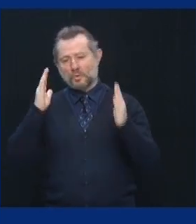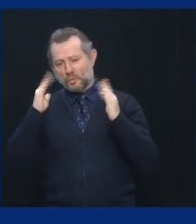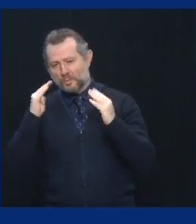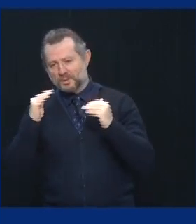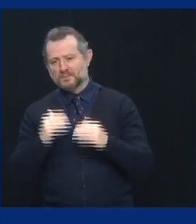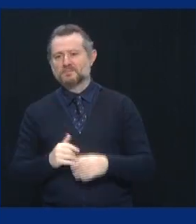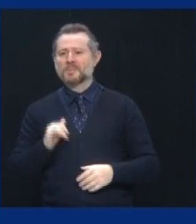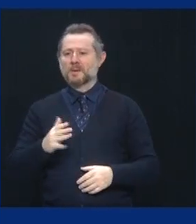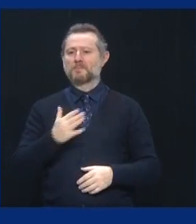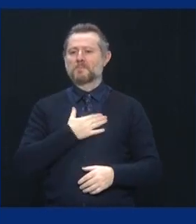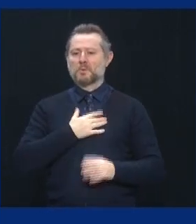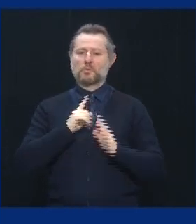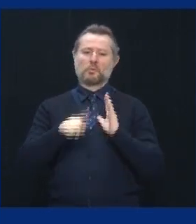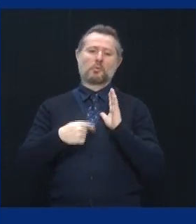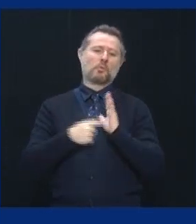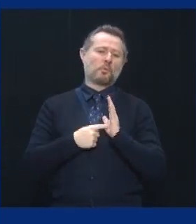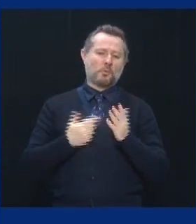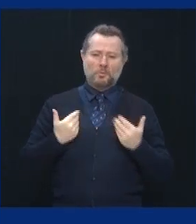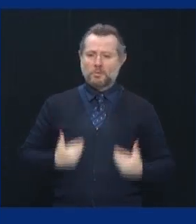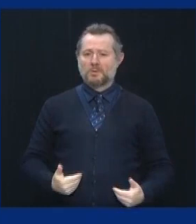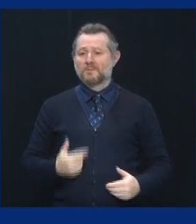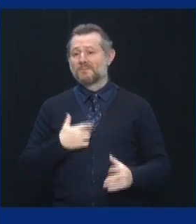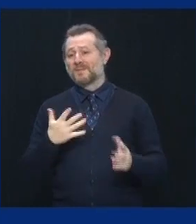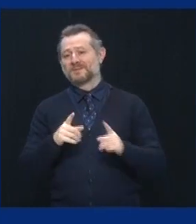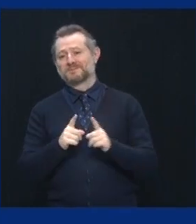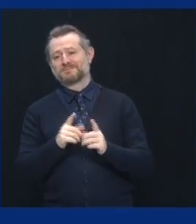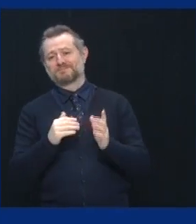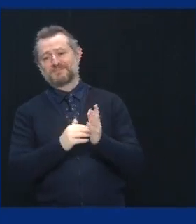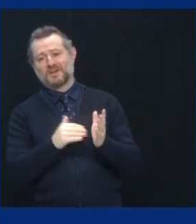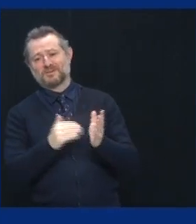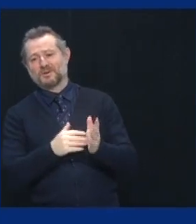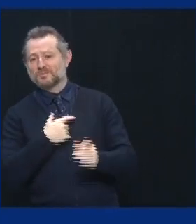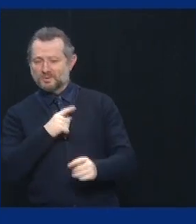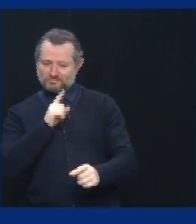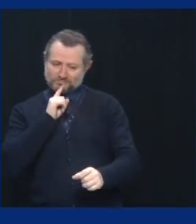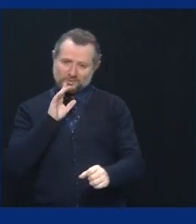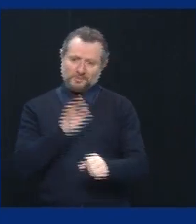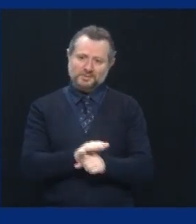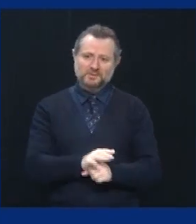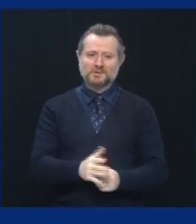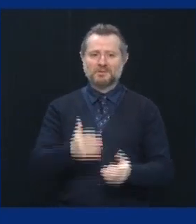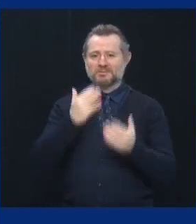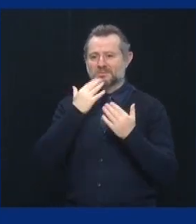THEM IN AS MANY ARMS AS WE HAVE IN A SPIRIT OF LOVE AND IN A SPIRIT OF HOPE, BECAUSE THAT'S